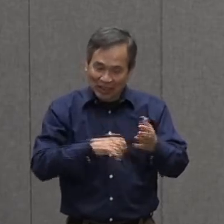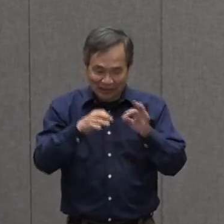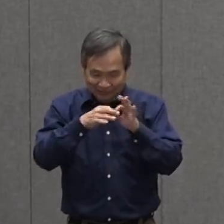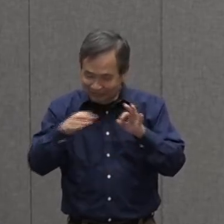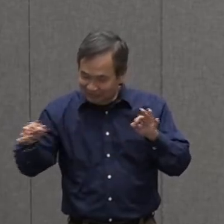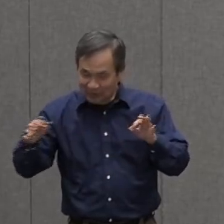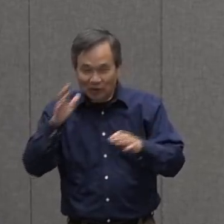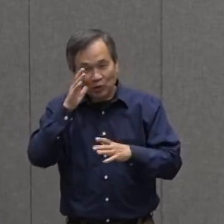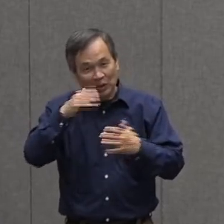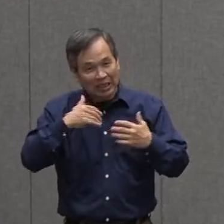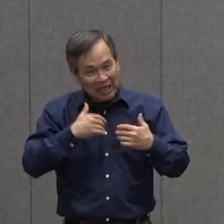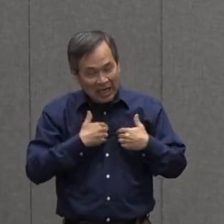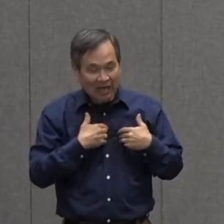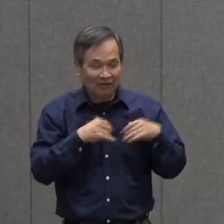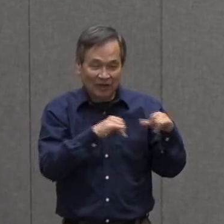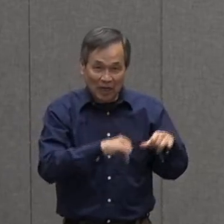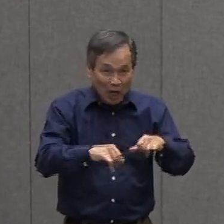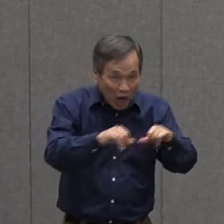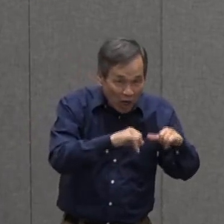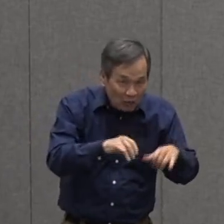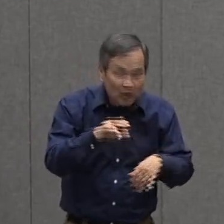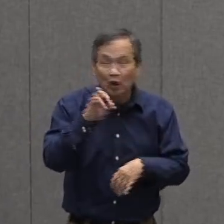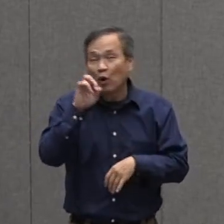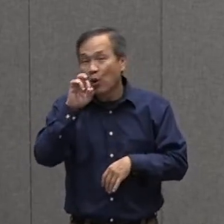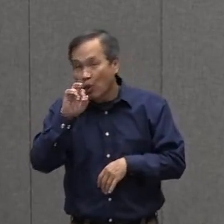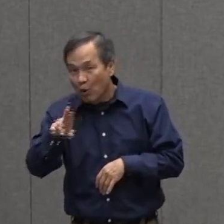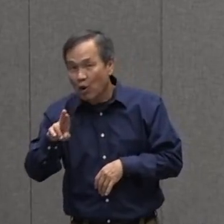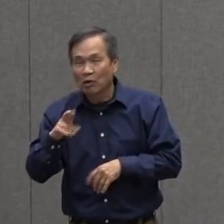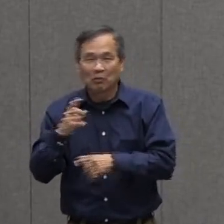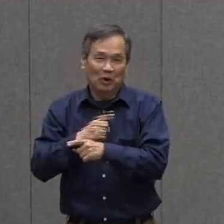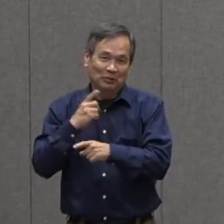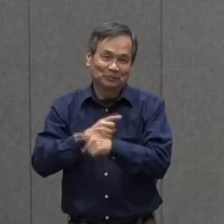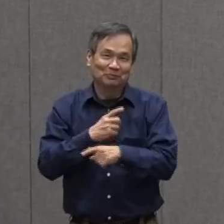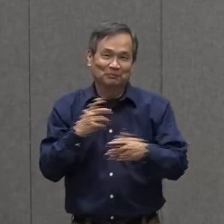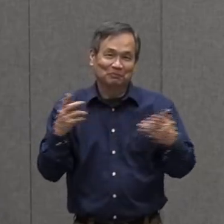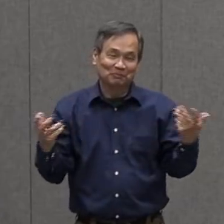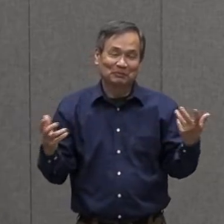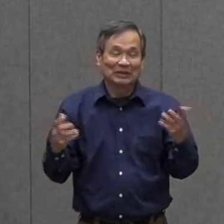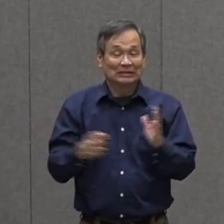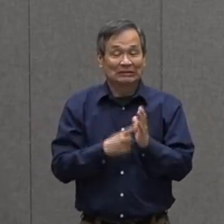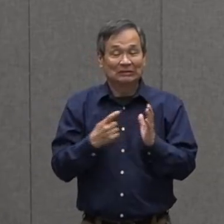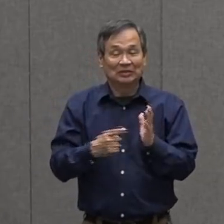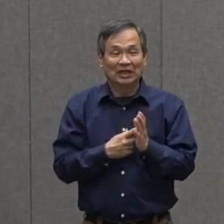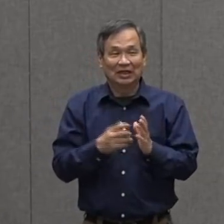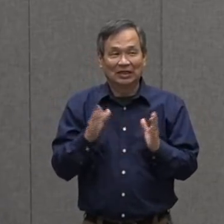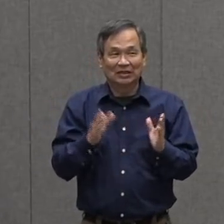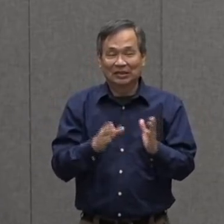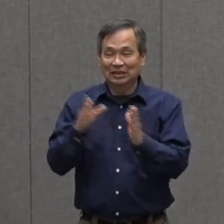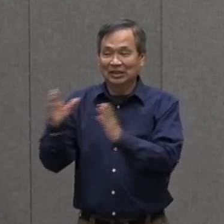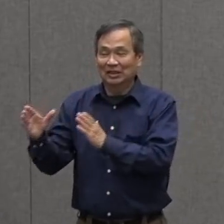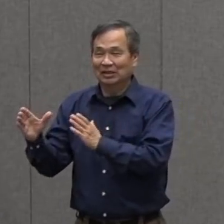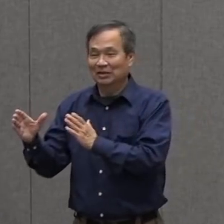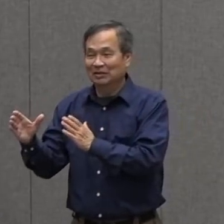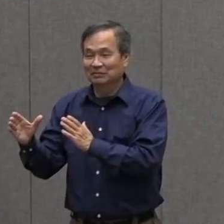Sometimes it'll be a common, sometimes it'll be a proper, and sometimes it's going to be both.